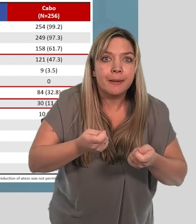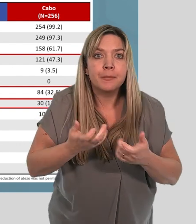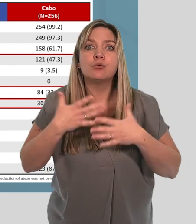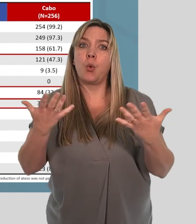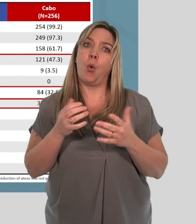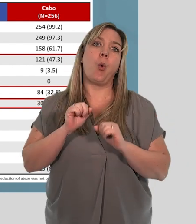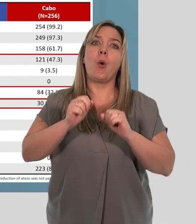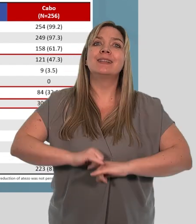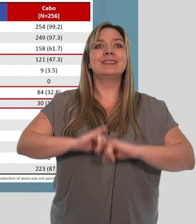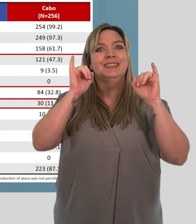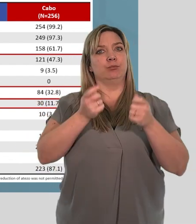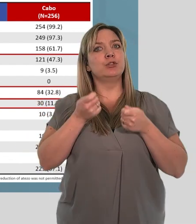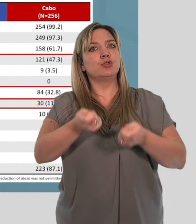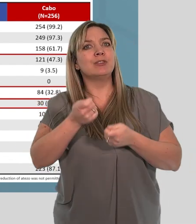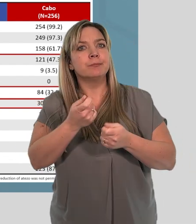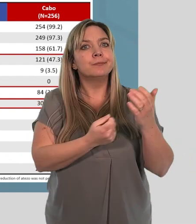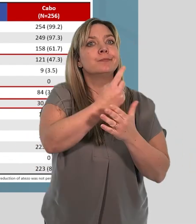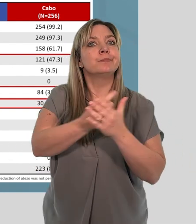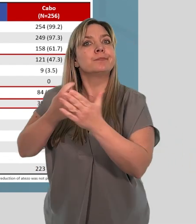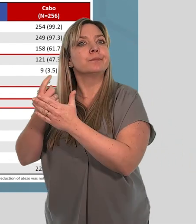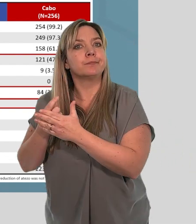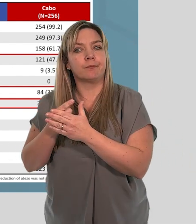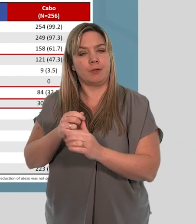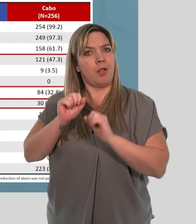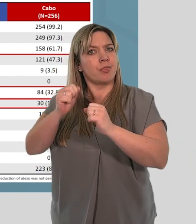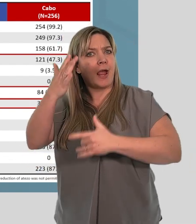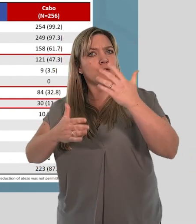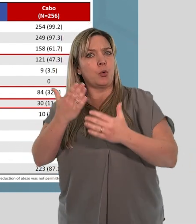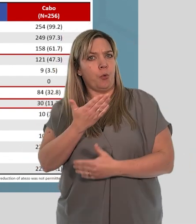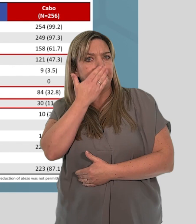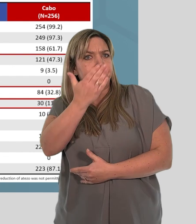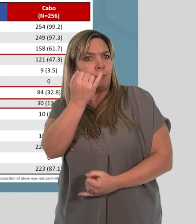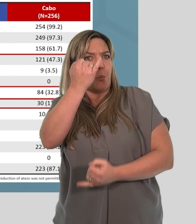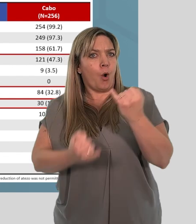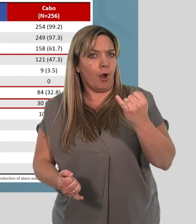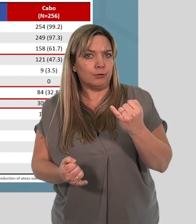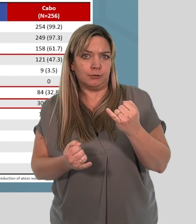with the combination of atezolizumab with cabozantinib. I think this is a critical point to keep in mind;